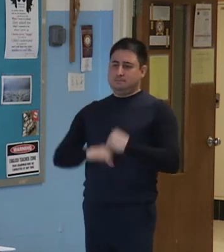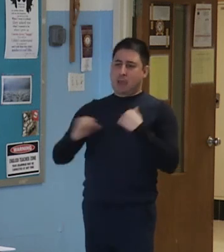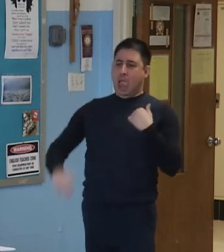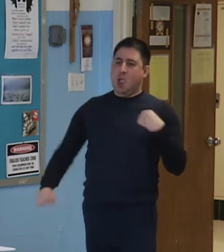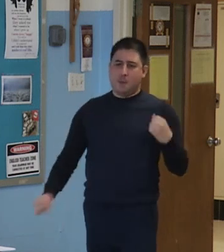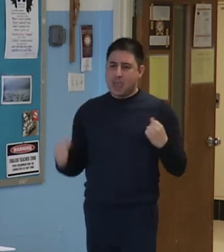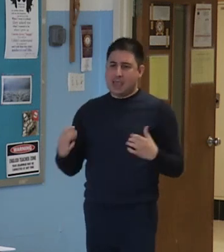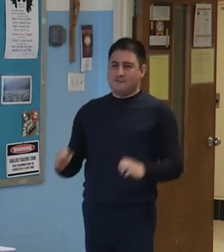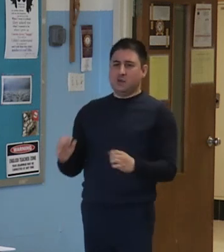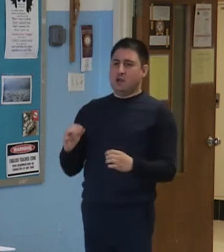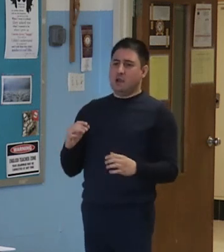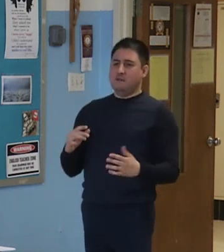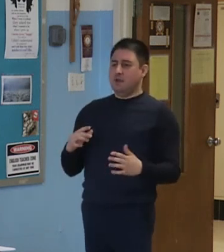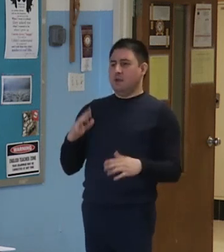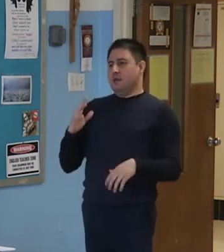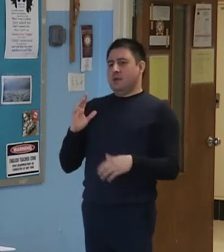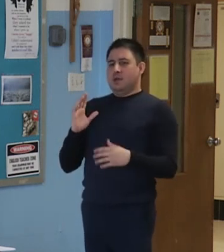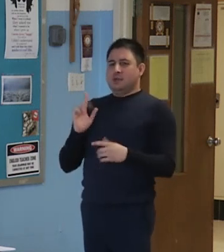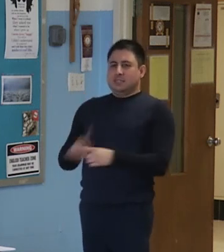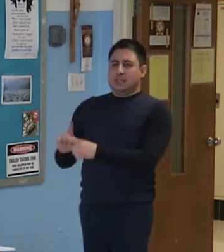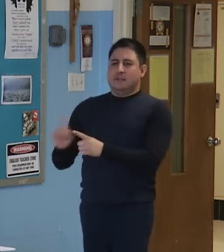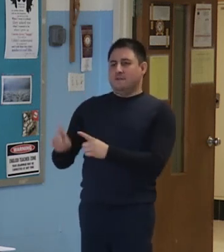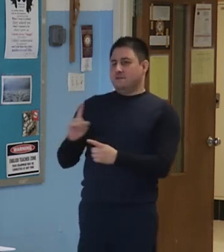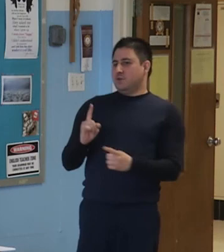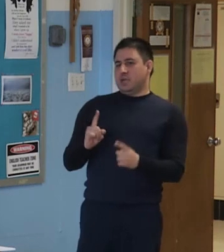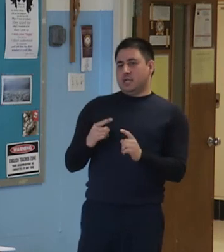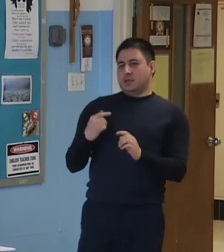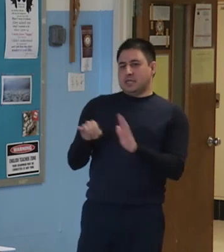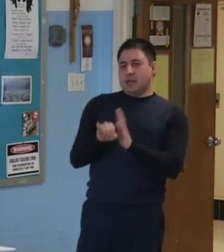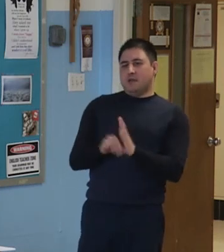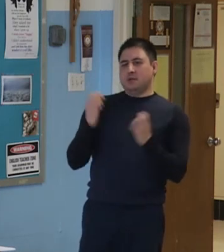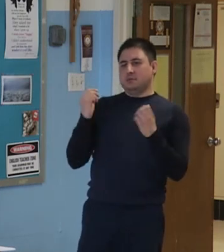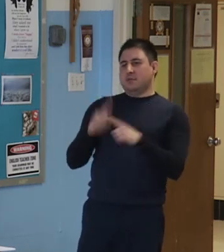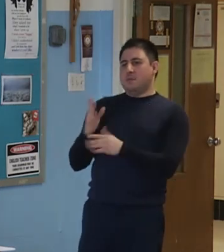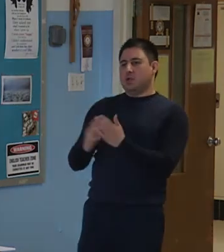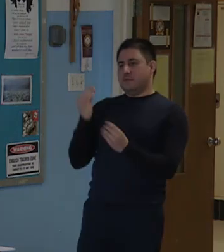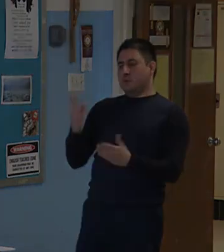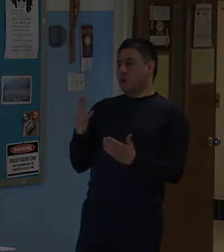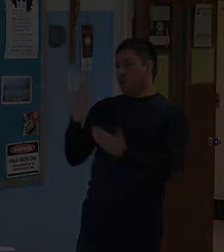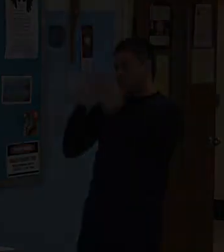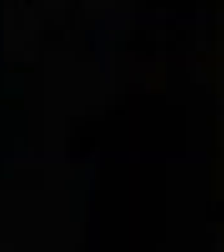effort of calling all kinds of wonderful information. So for that, we are most grateful.] Thank you, you're welcome.